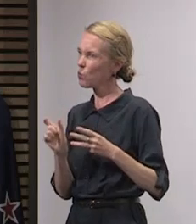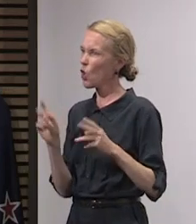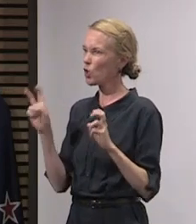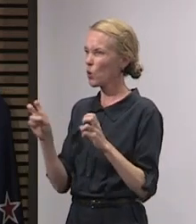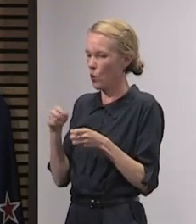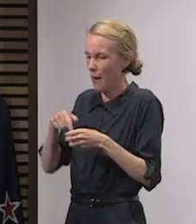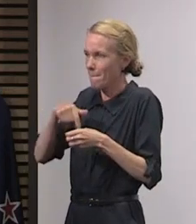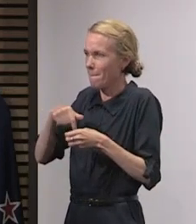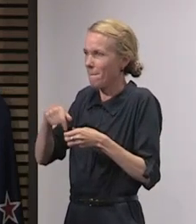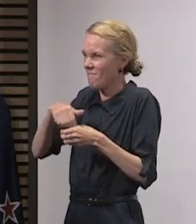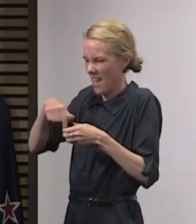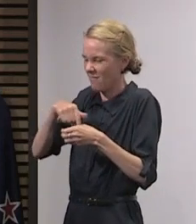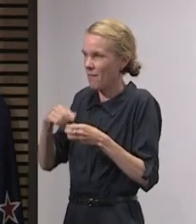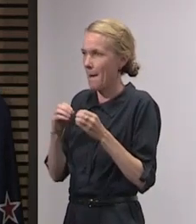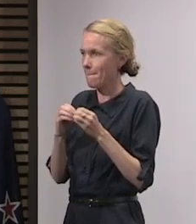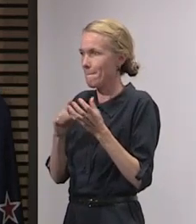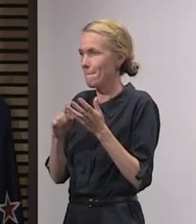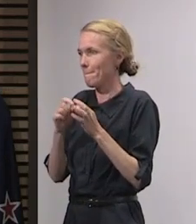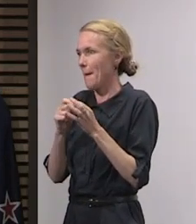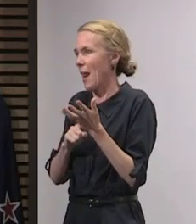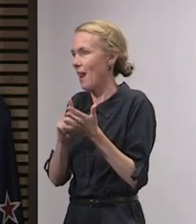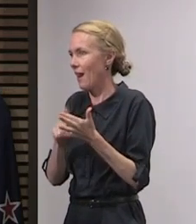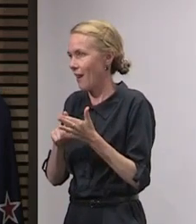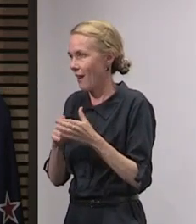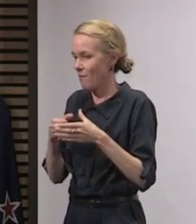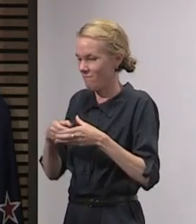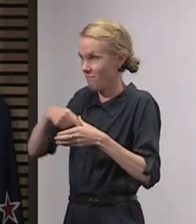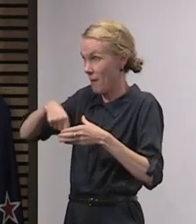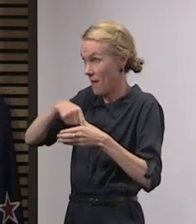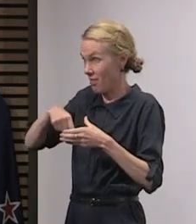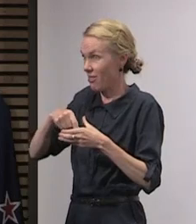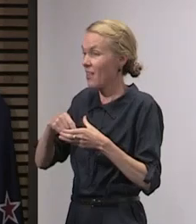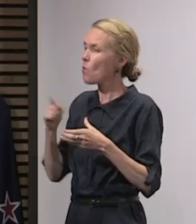then we have of course our "bubble" situation which is